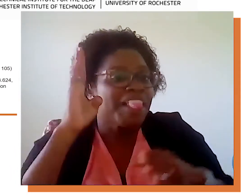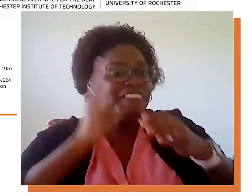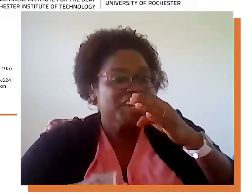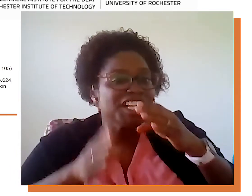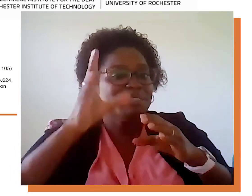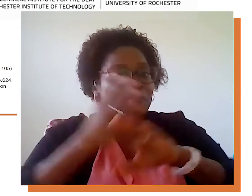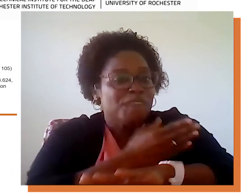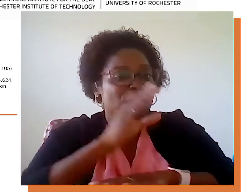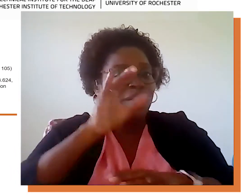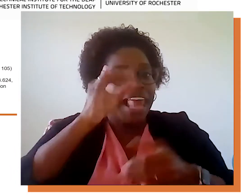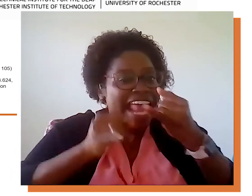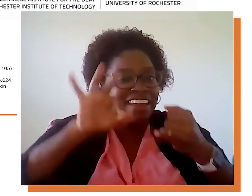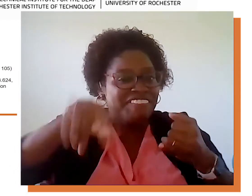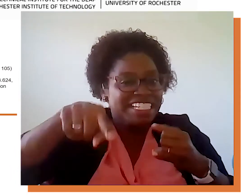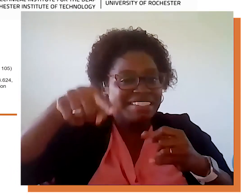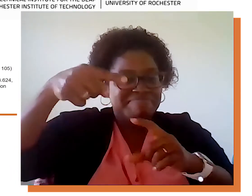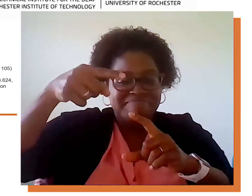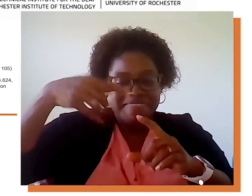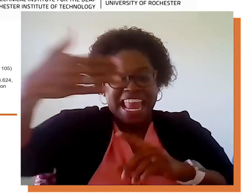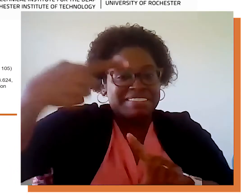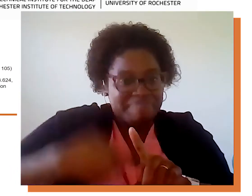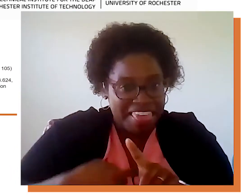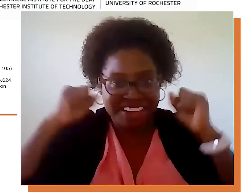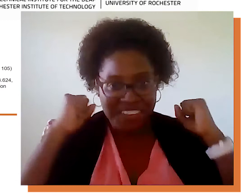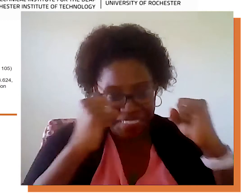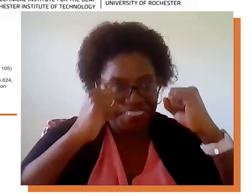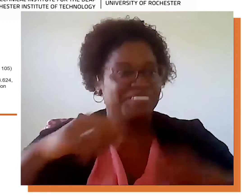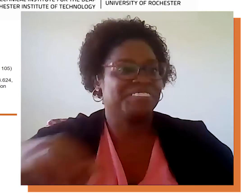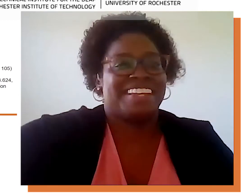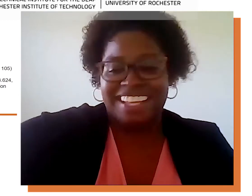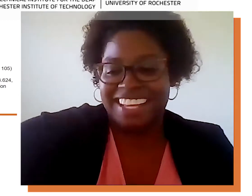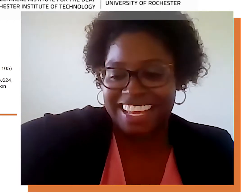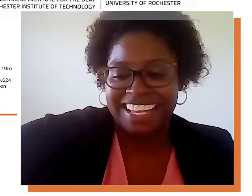But I will finish it by the end of next month. I will do it.